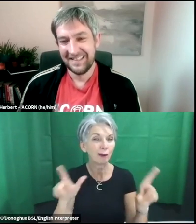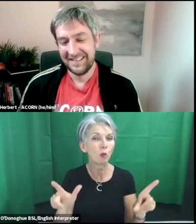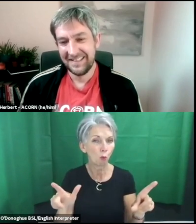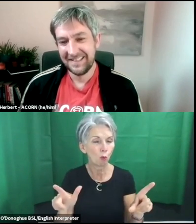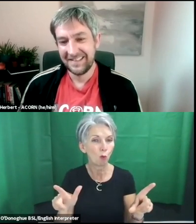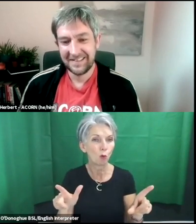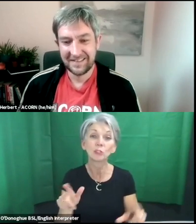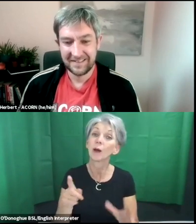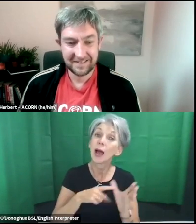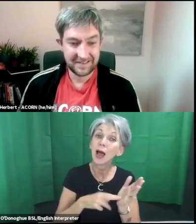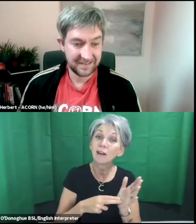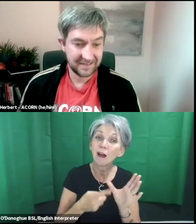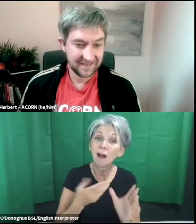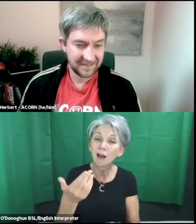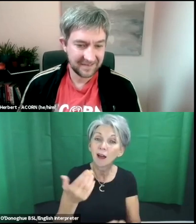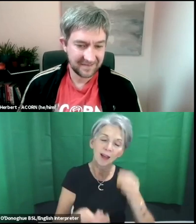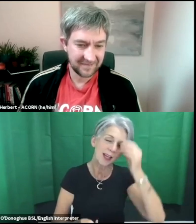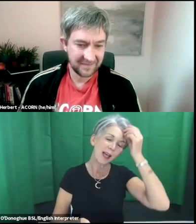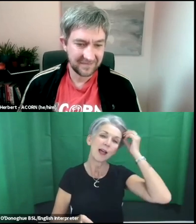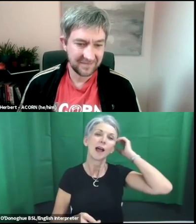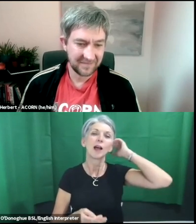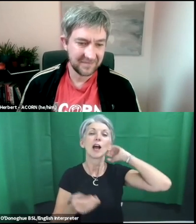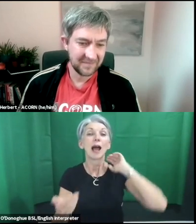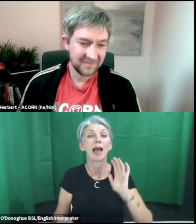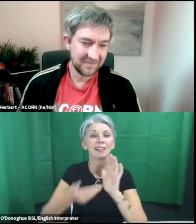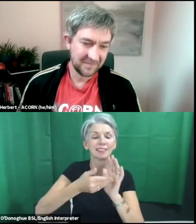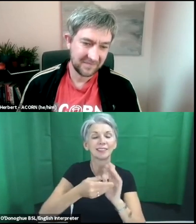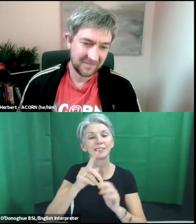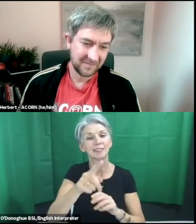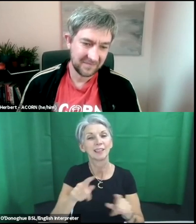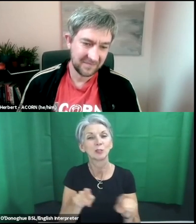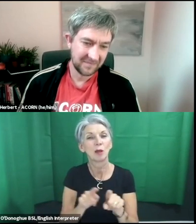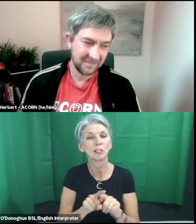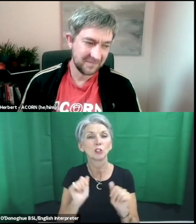Louie, you spoke about- Oh sorry Anna, did you want to- No, sorry I just want to add a tiny thing.